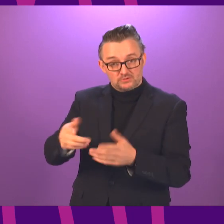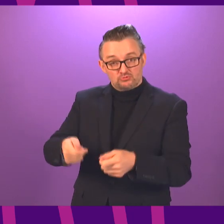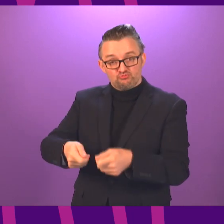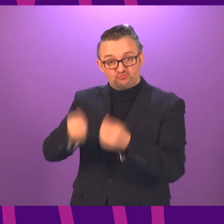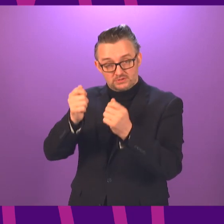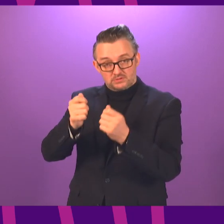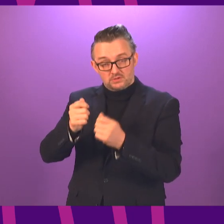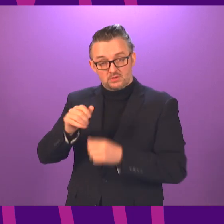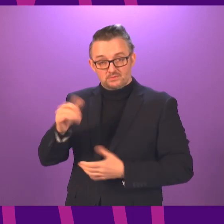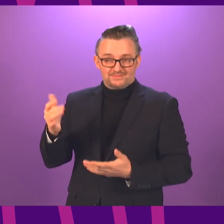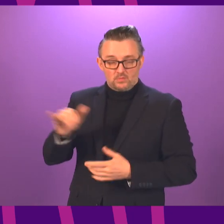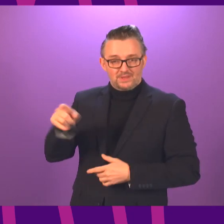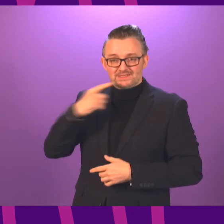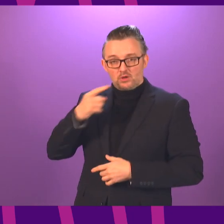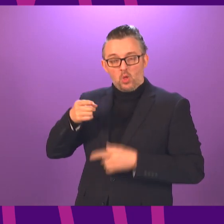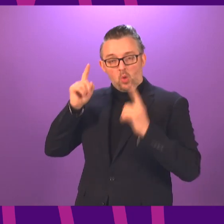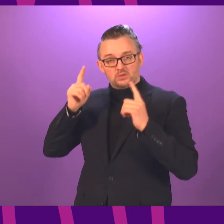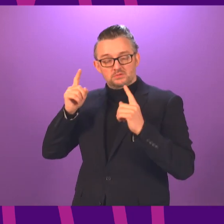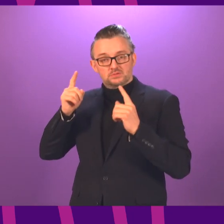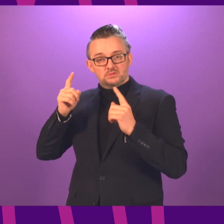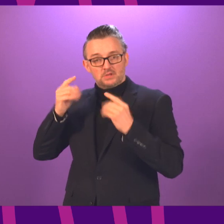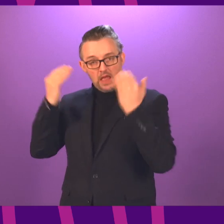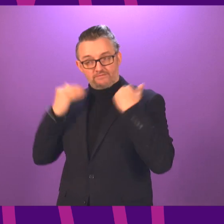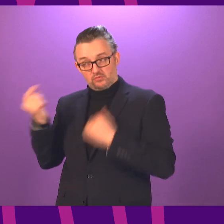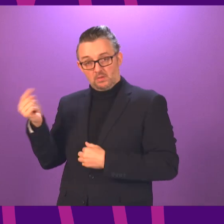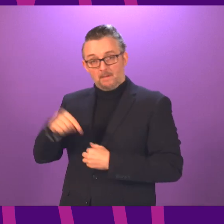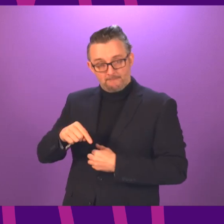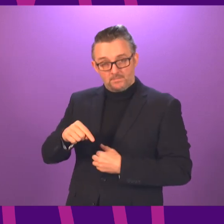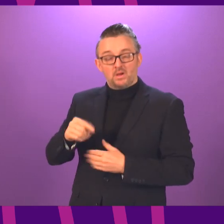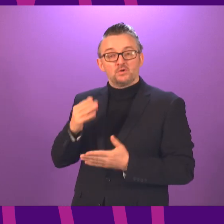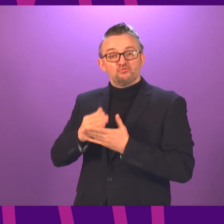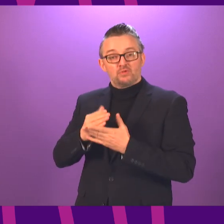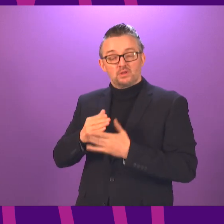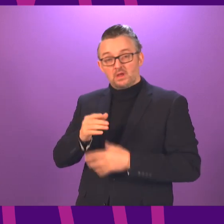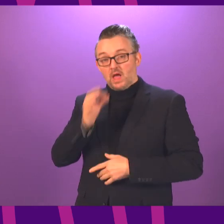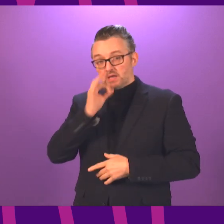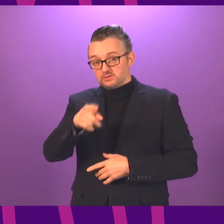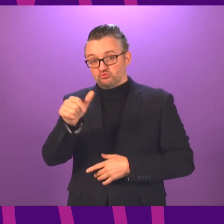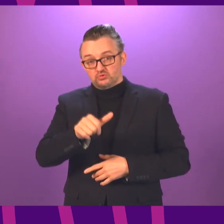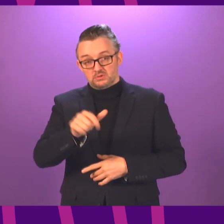raises—whether the Lord Advocate should come before the Parliament—is a matter for the Parliamentary Bureau to decide. I suggest that Neil Findlay put his suggestion to his